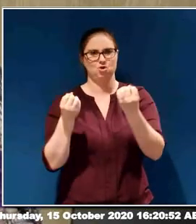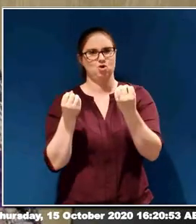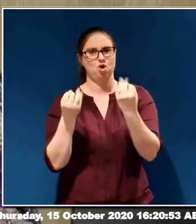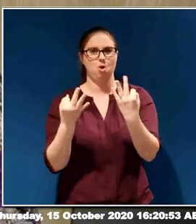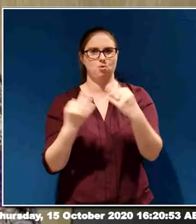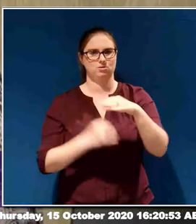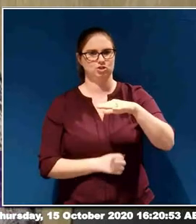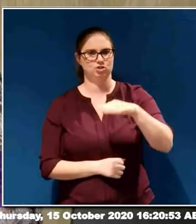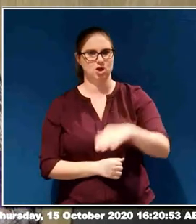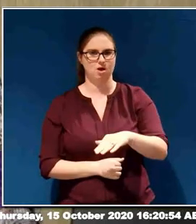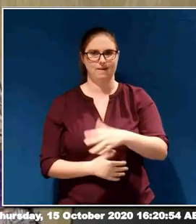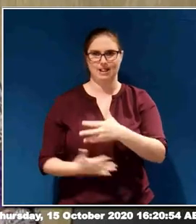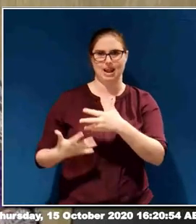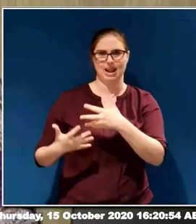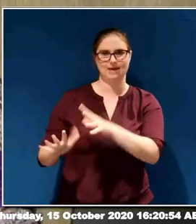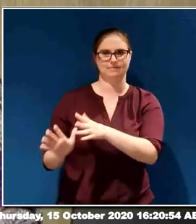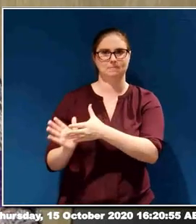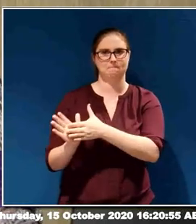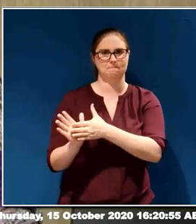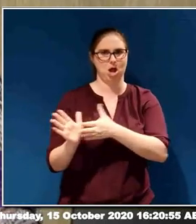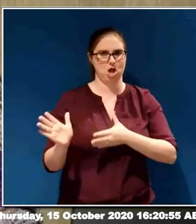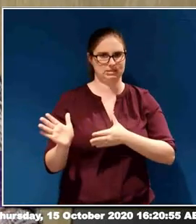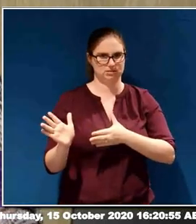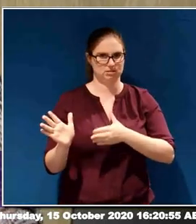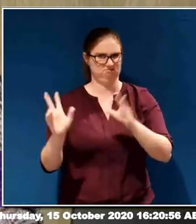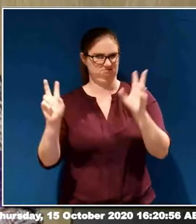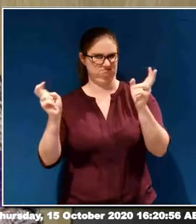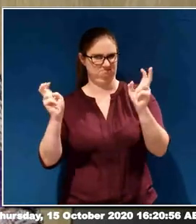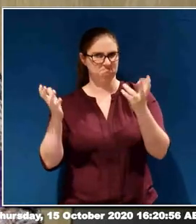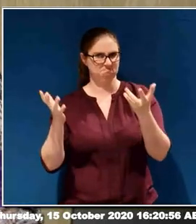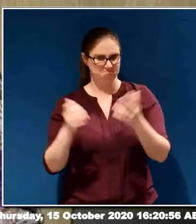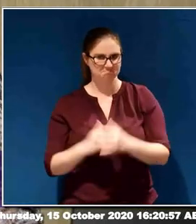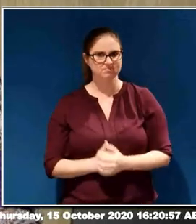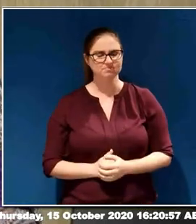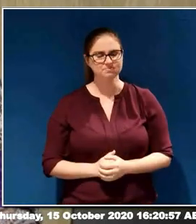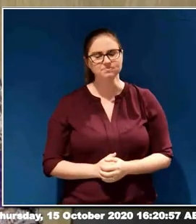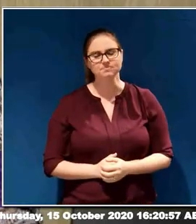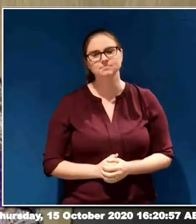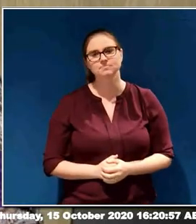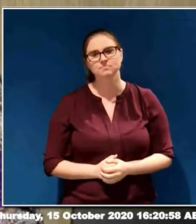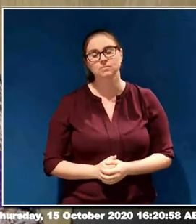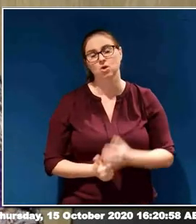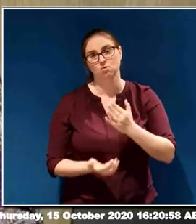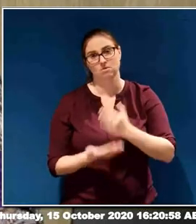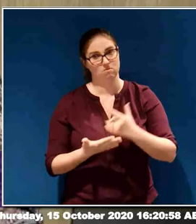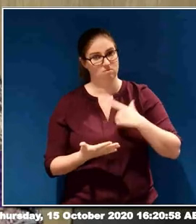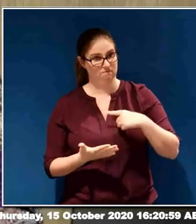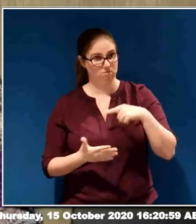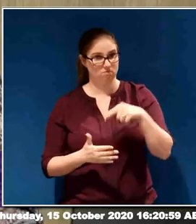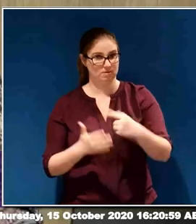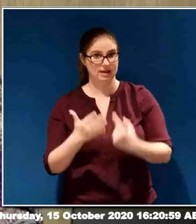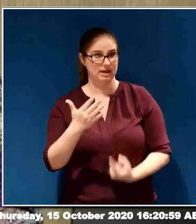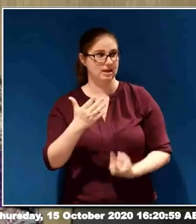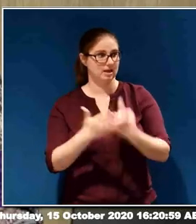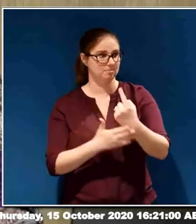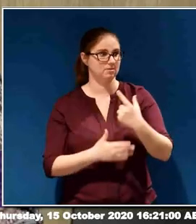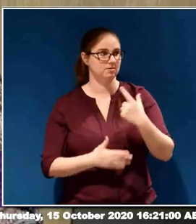“No Child Left Behind” actually resulted in some good outcomes for students with disability.